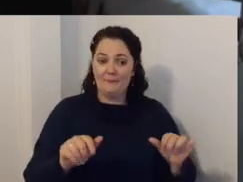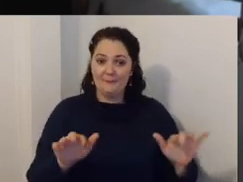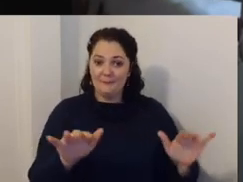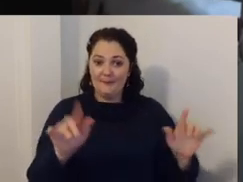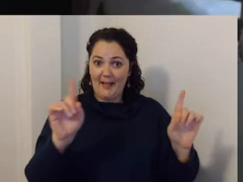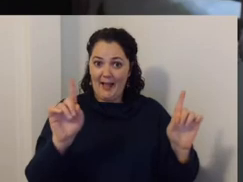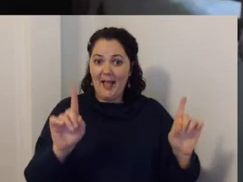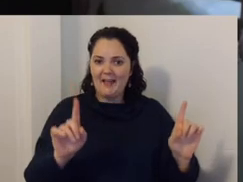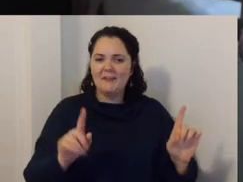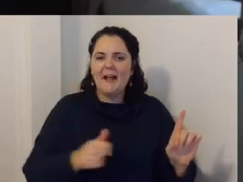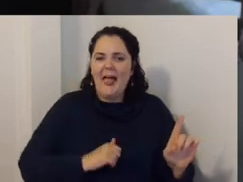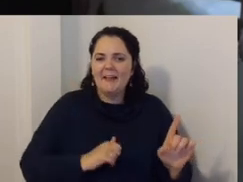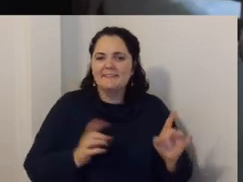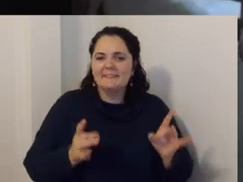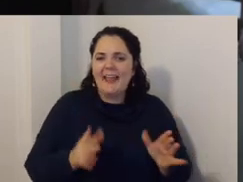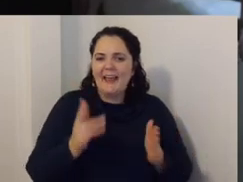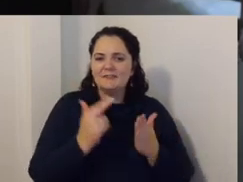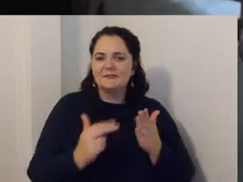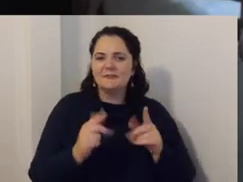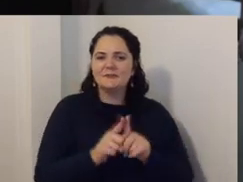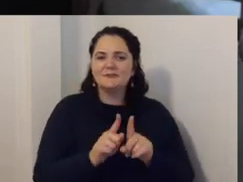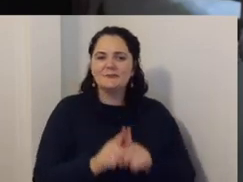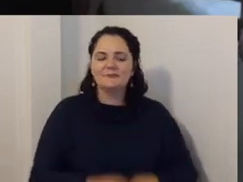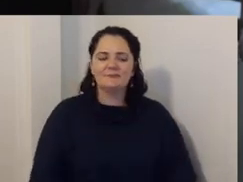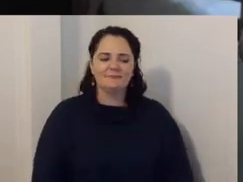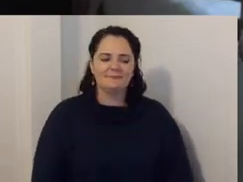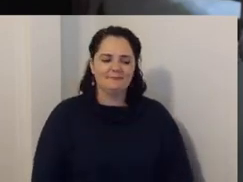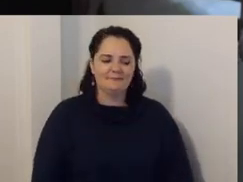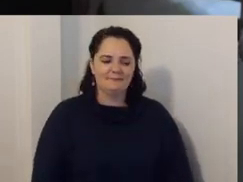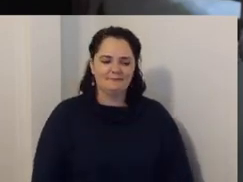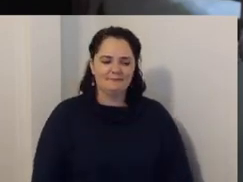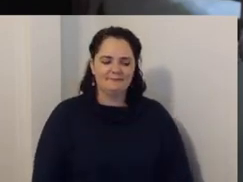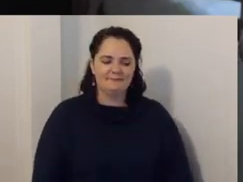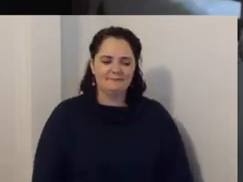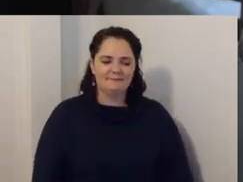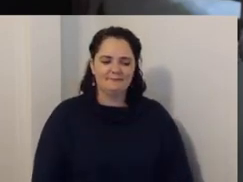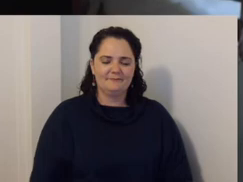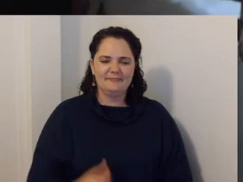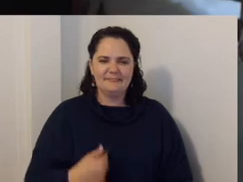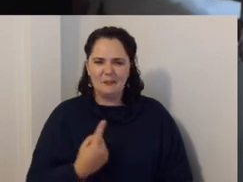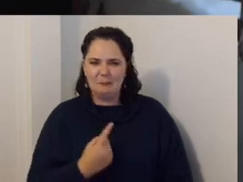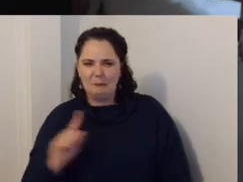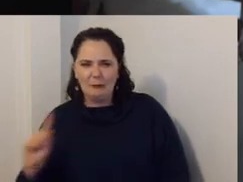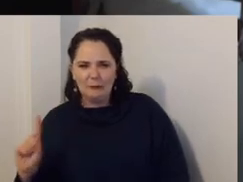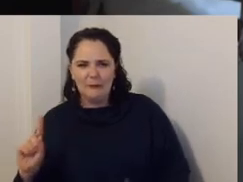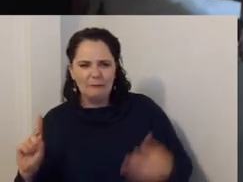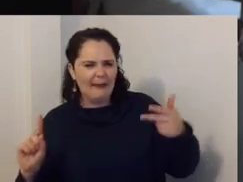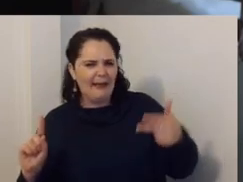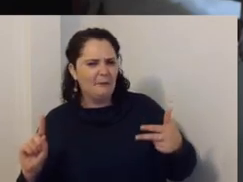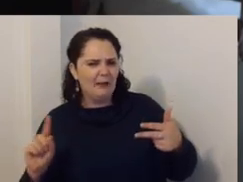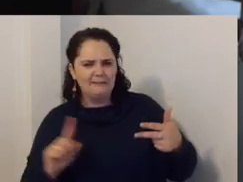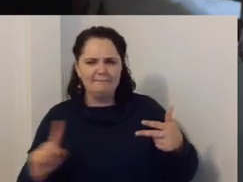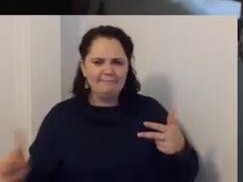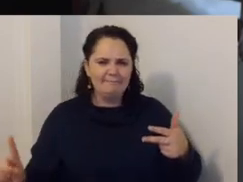and I think this time I don't wanna sit in front of the camera